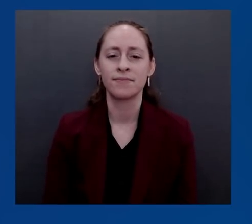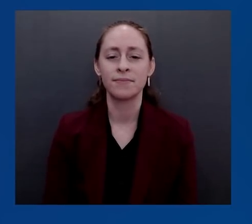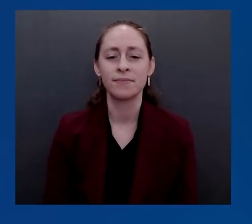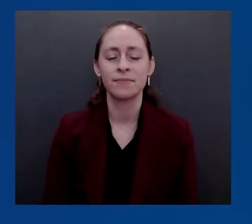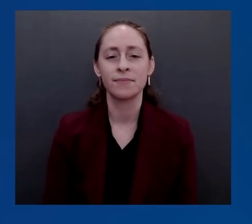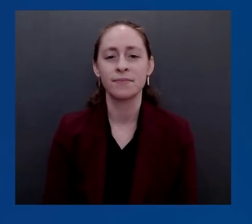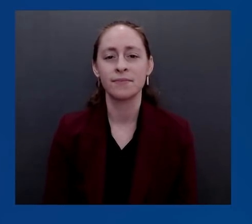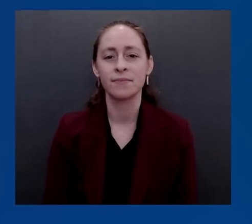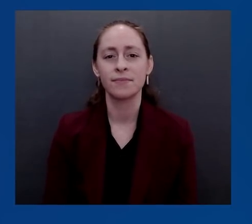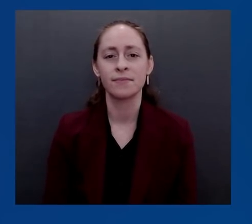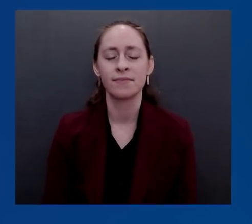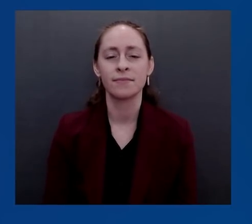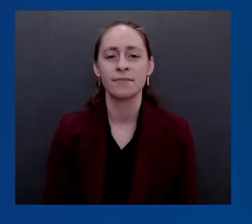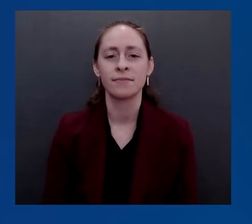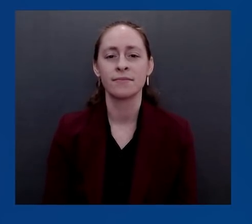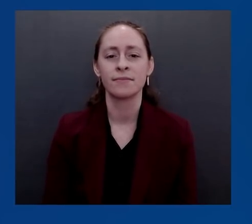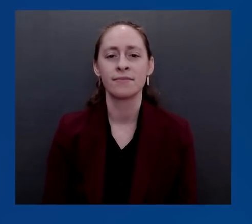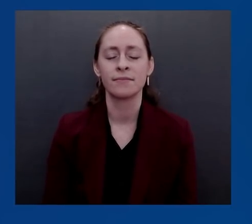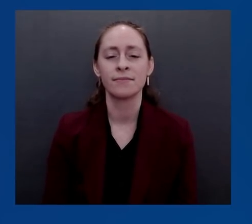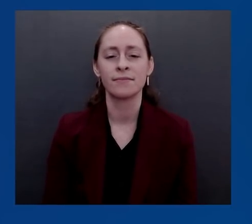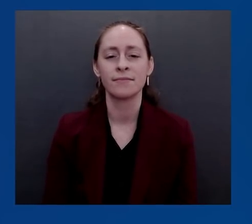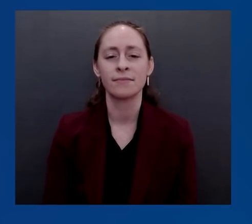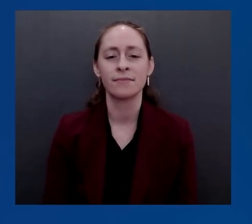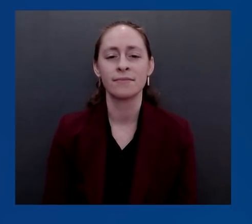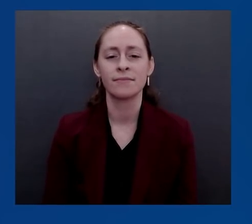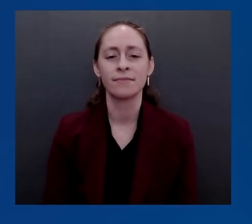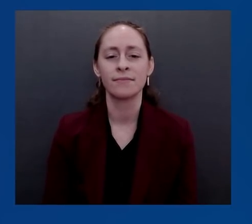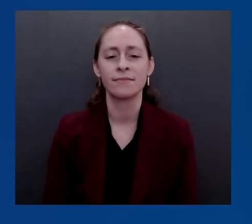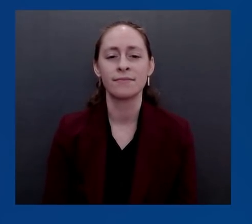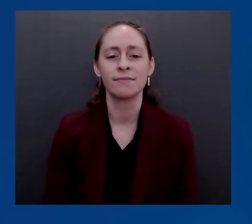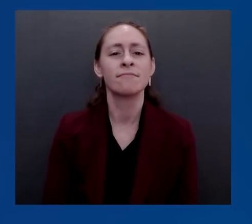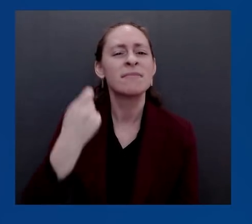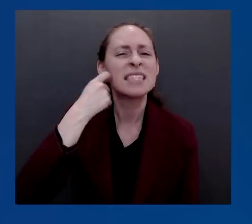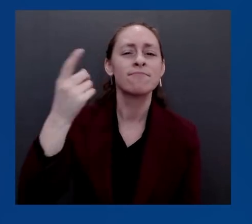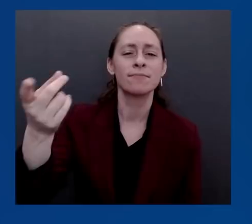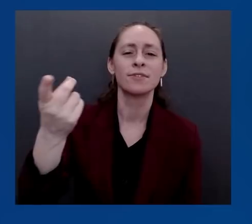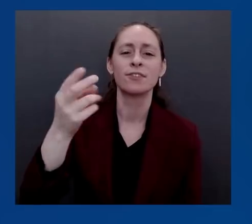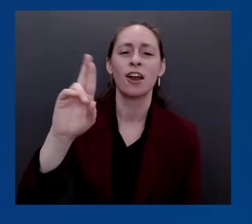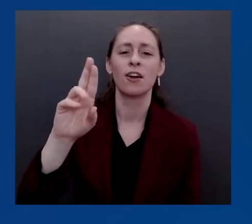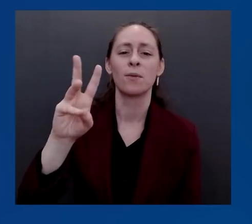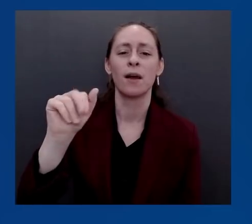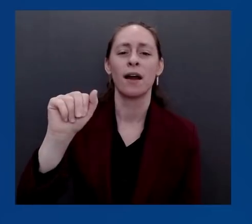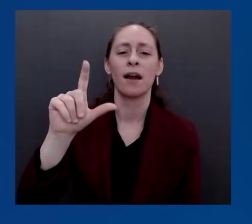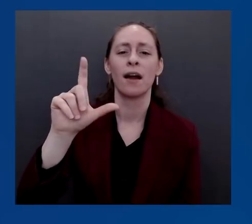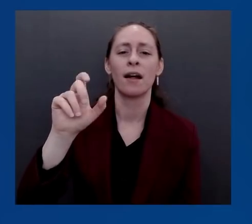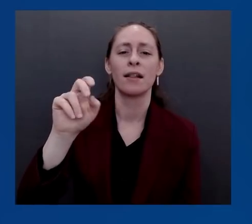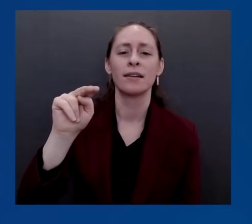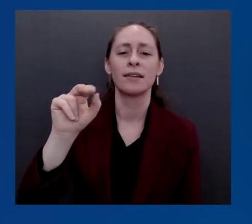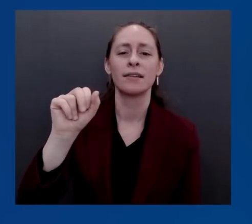as Dr. Walensky just showed you a moment ago, continue to point in a sharp downward direction.